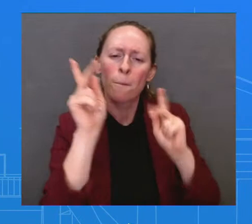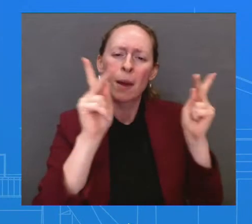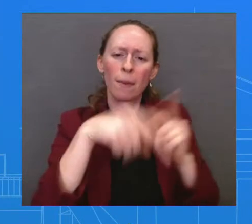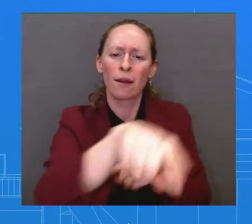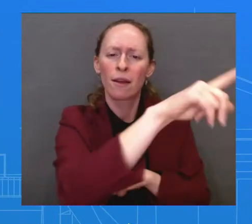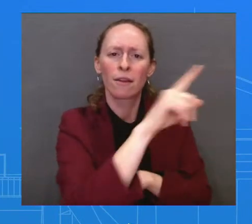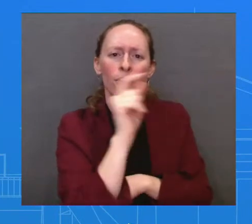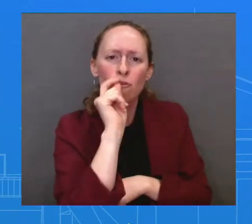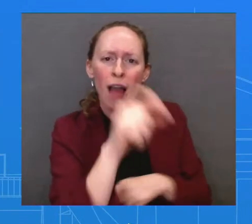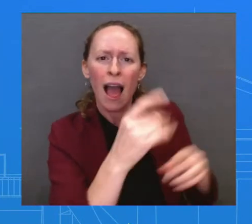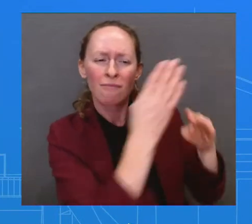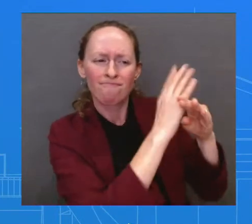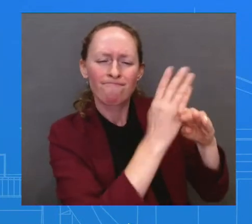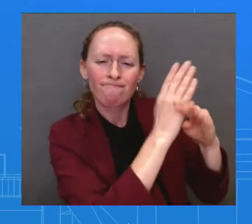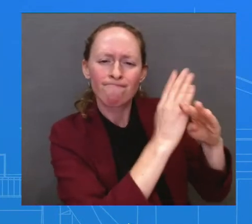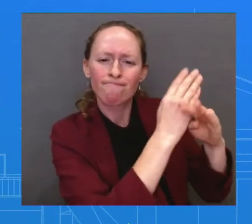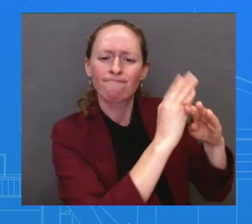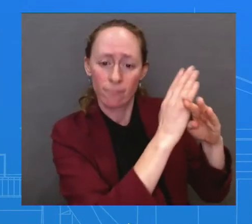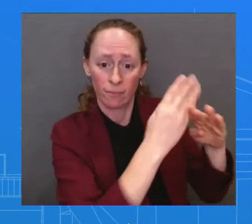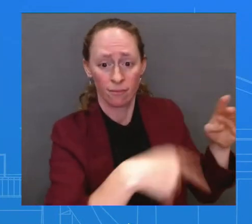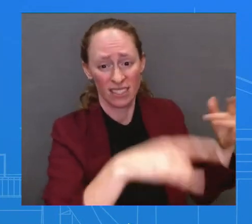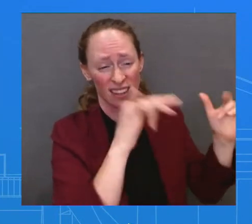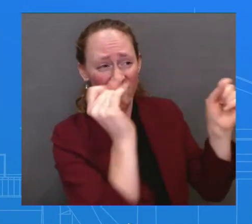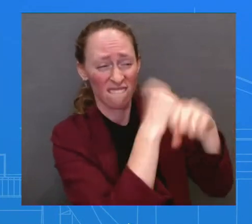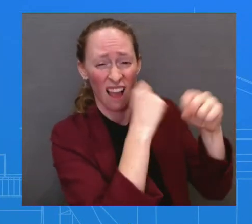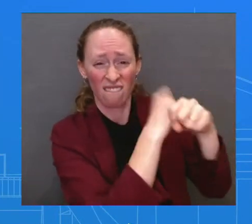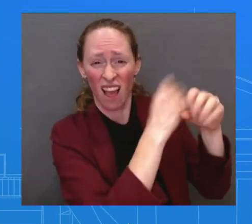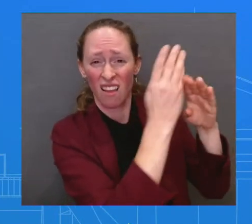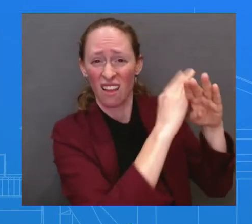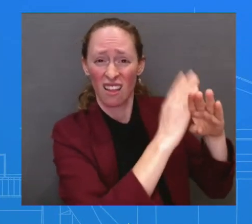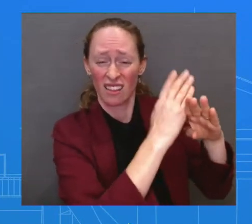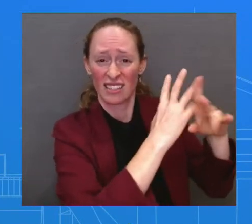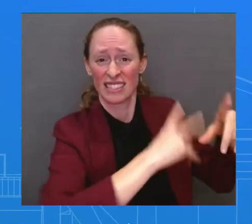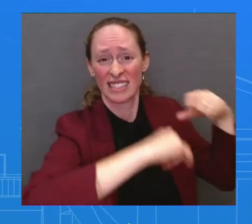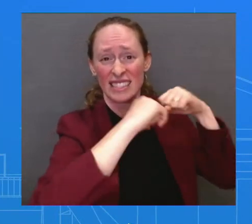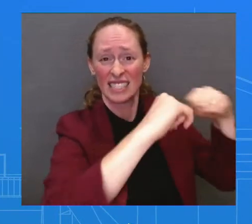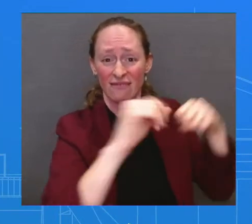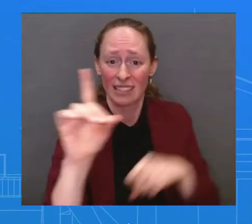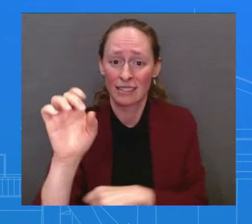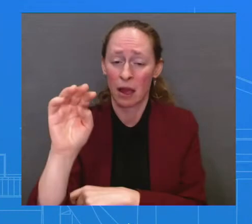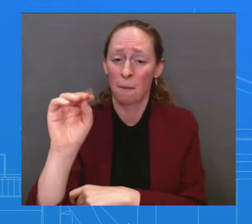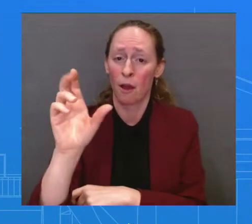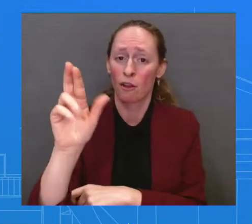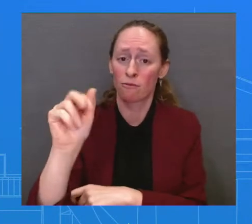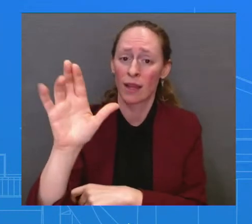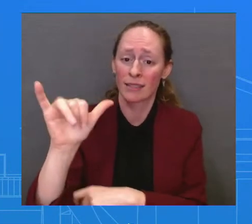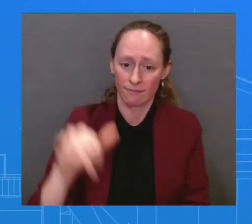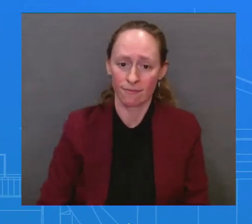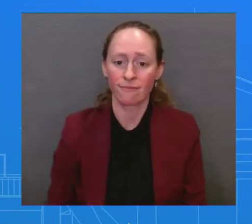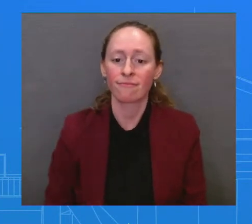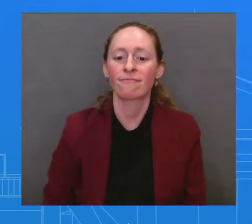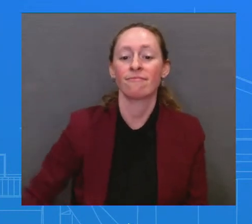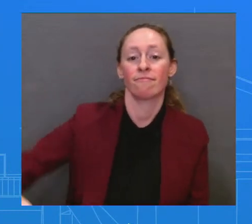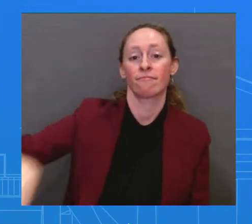between President Biden and President Zelenskyy. And it's President Zelenskyy's third visit to the White House during the Biden administration.